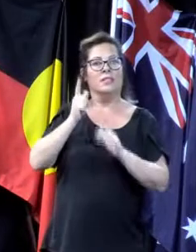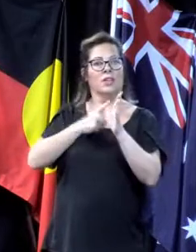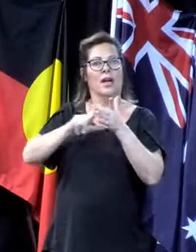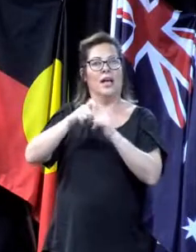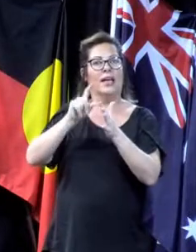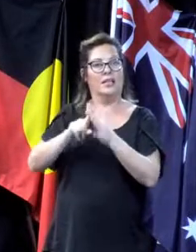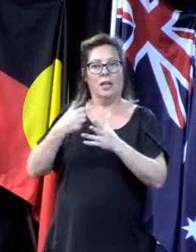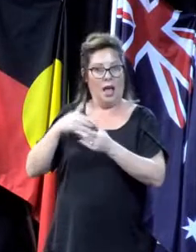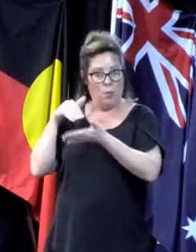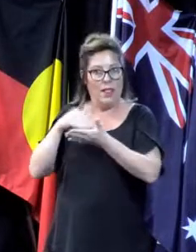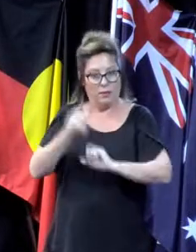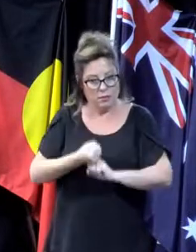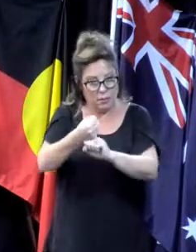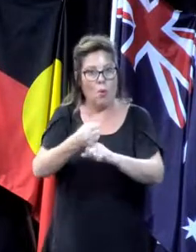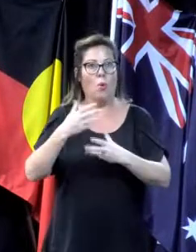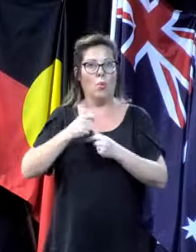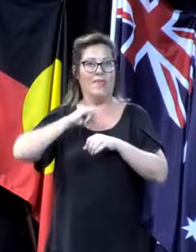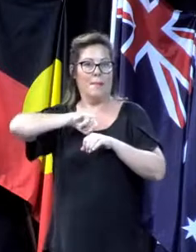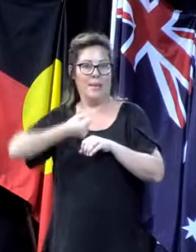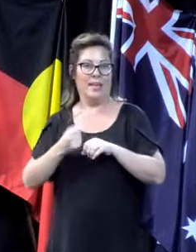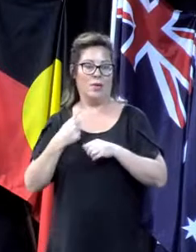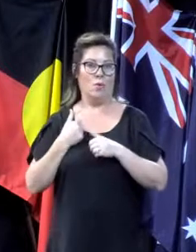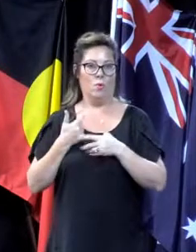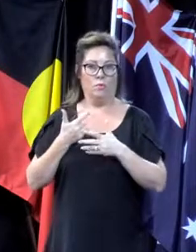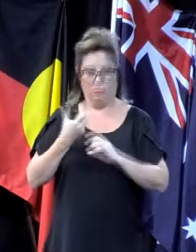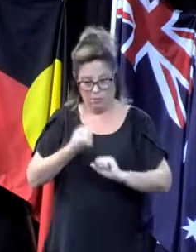the medical procedures in our school or in schools.